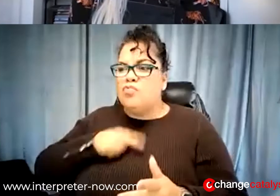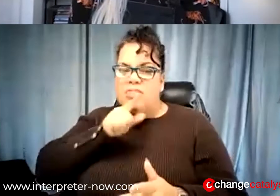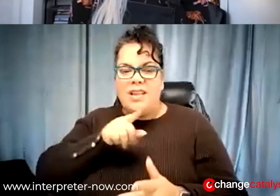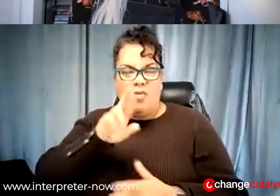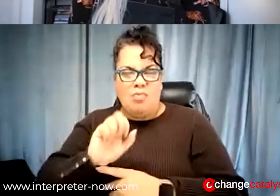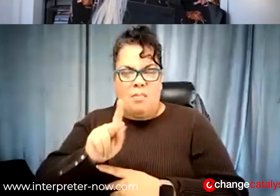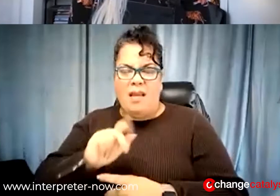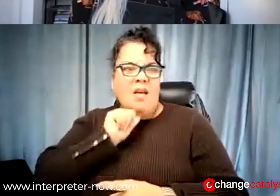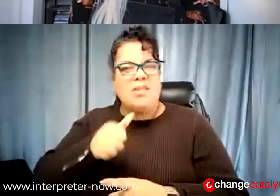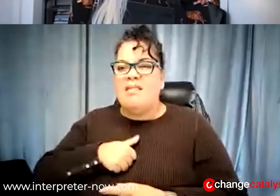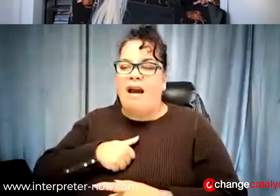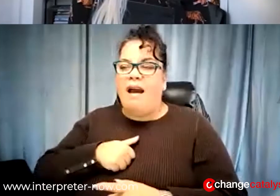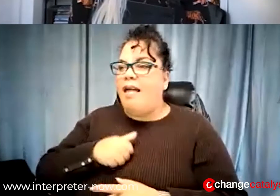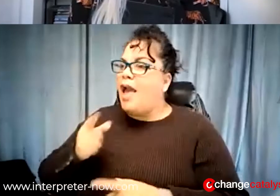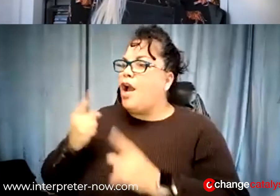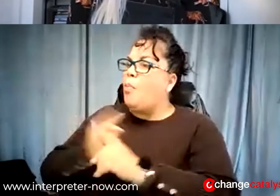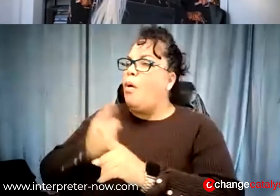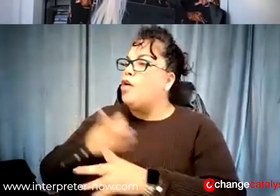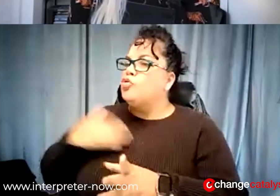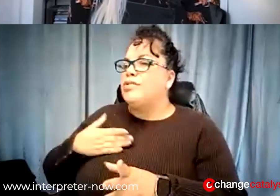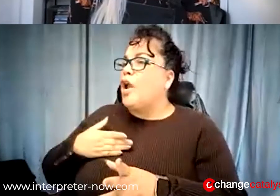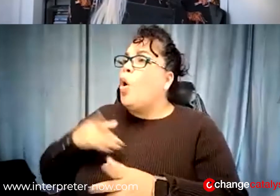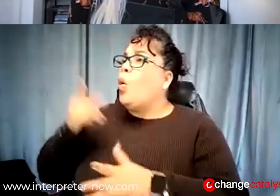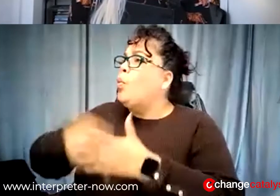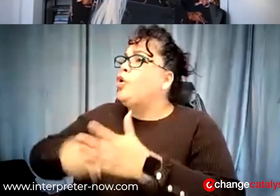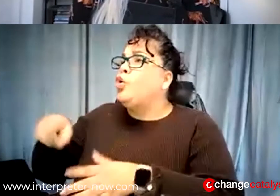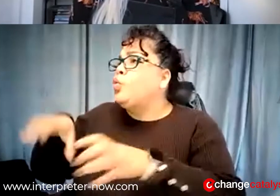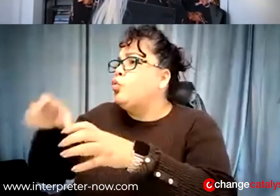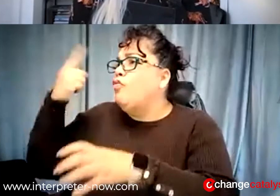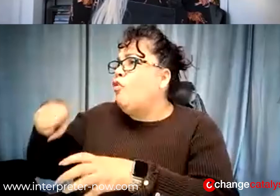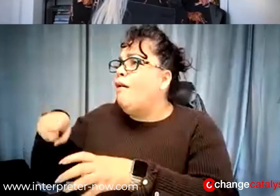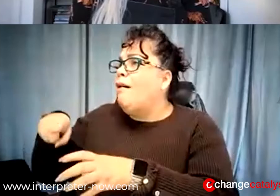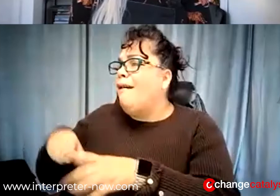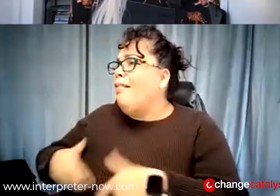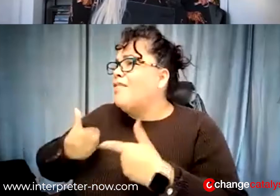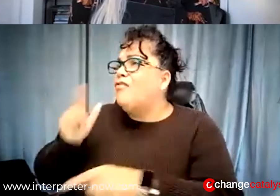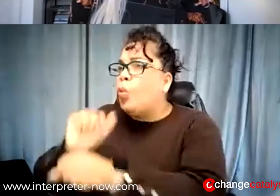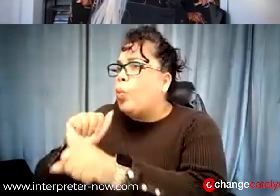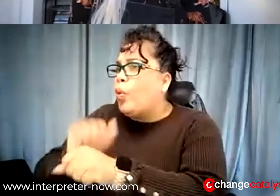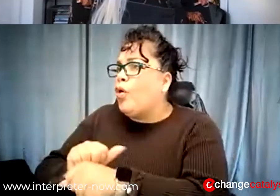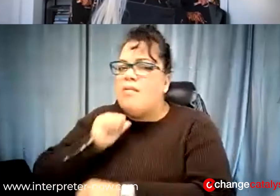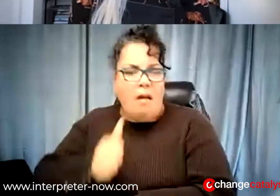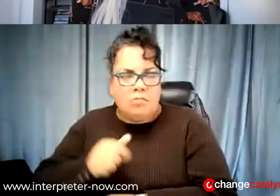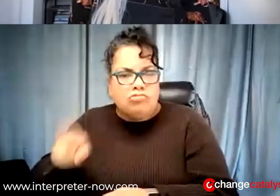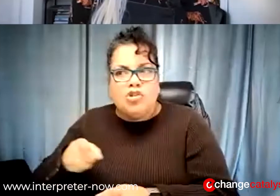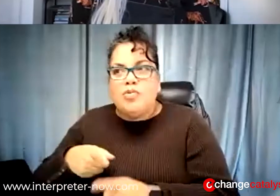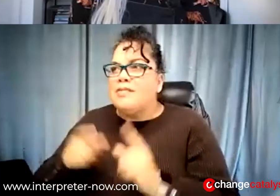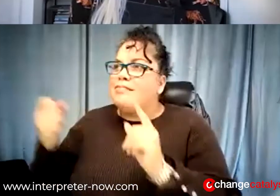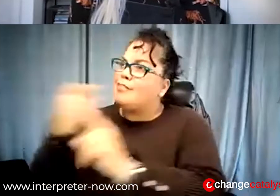the same old 30-second bio leading with what you do for a living. I thought that was really cool and really compelling. And so, I did.